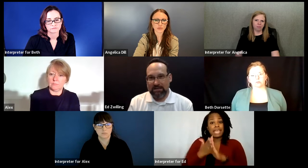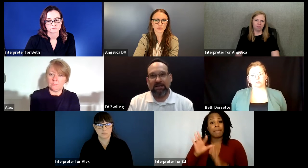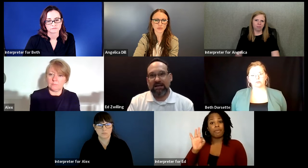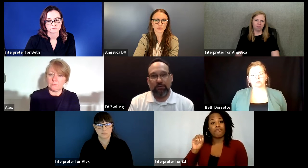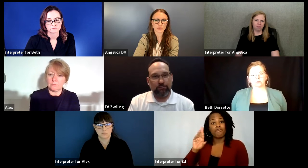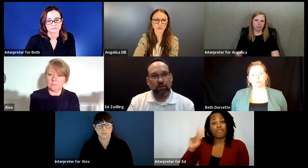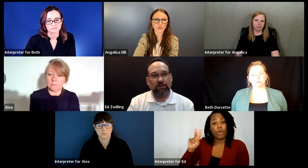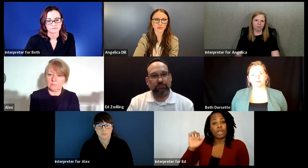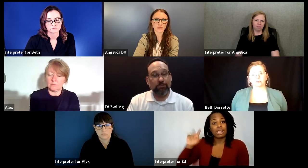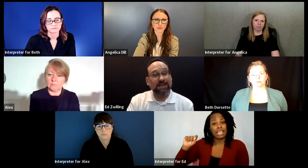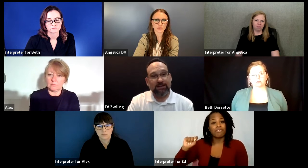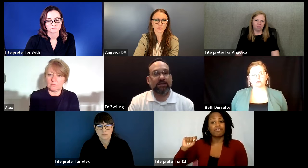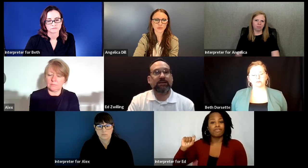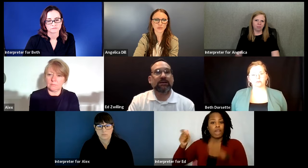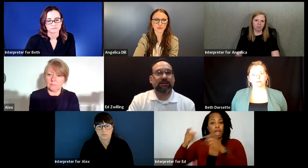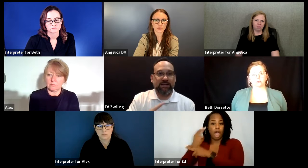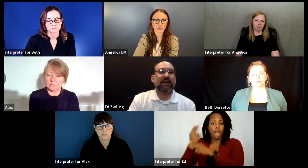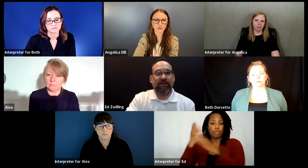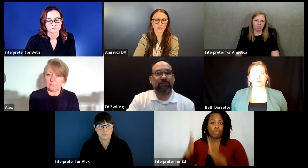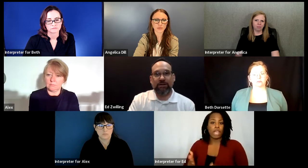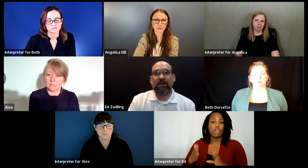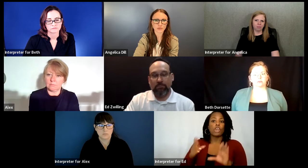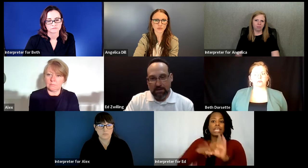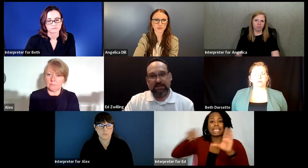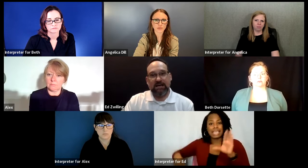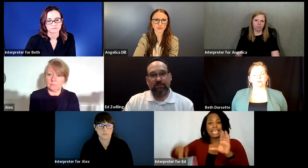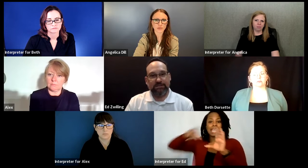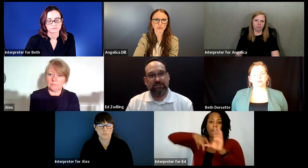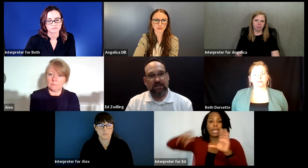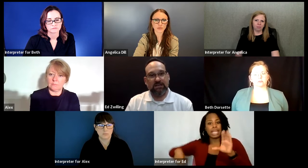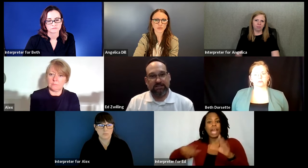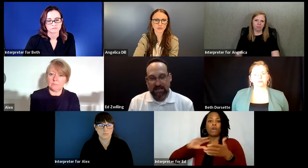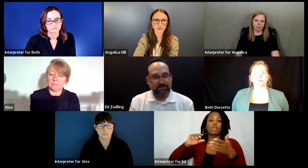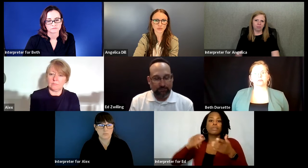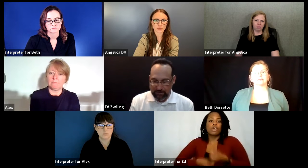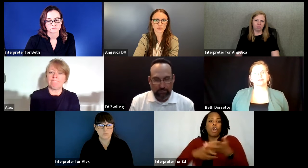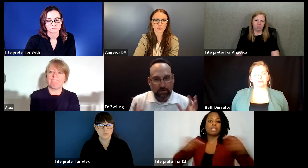to get in and out of a forklift repeatedly day after day many times a day his hands and